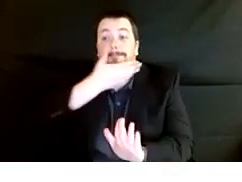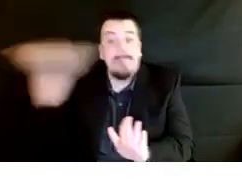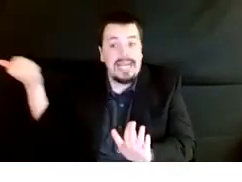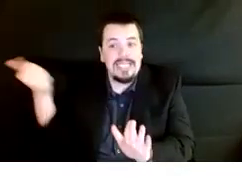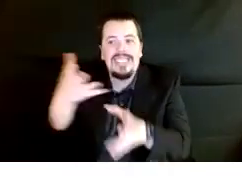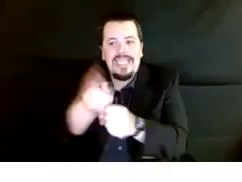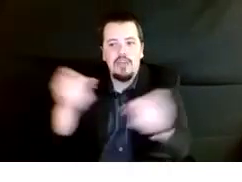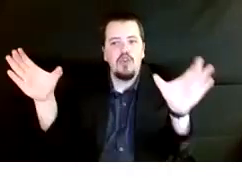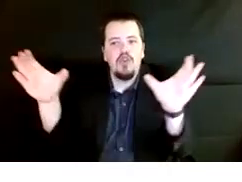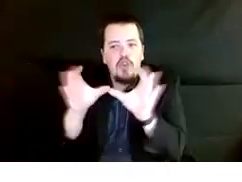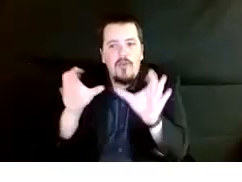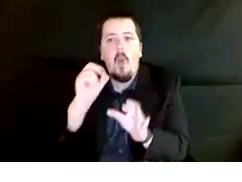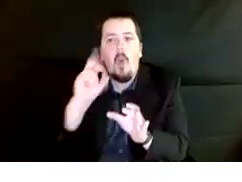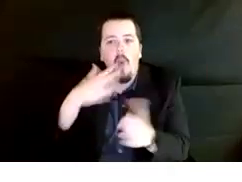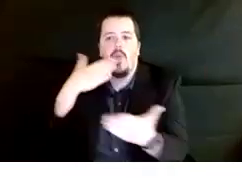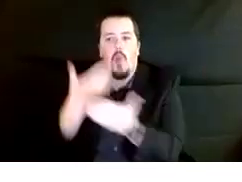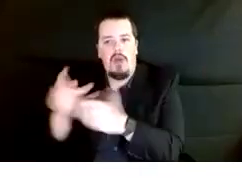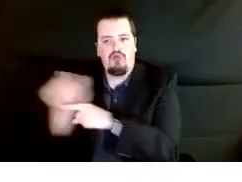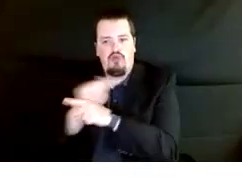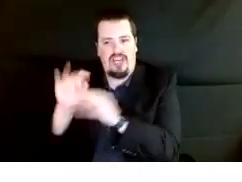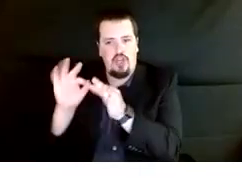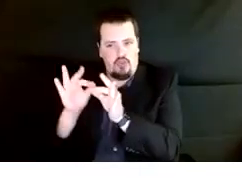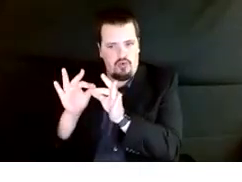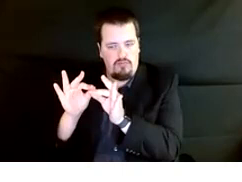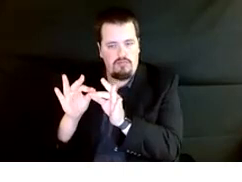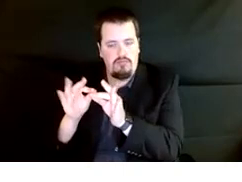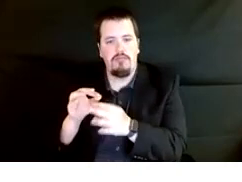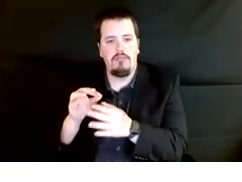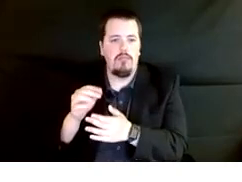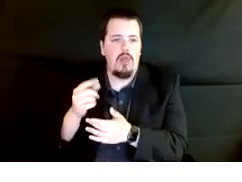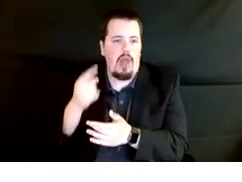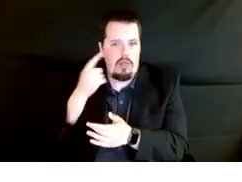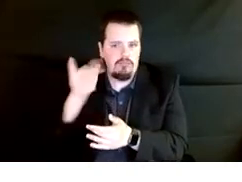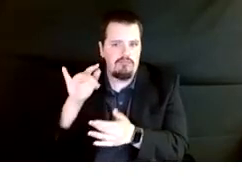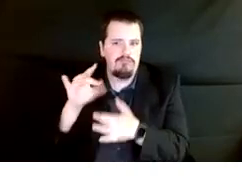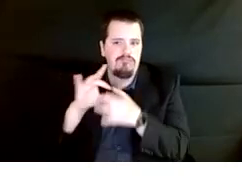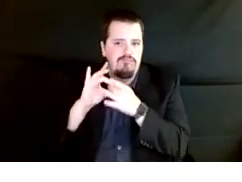or well-trained interpreters and I'm assuming Martie that that would be um high on your list